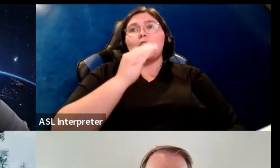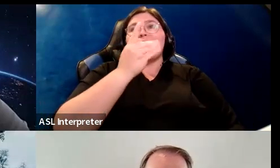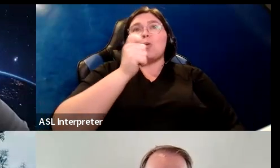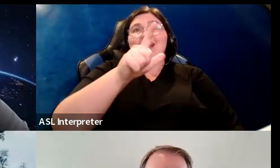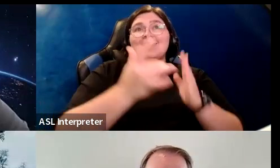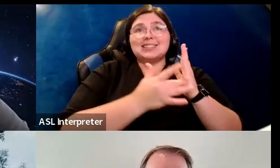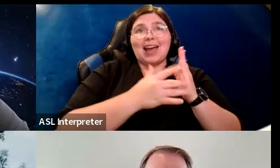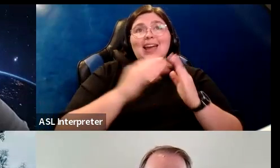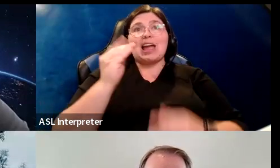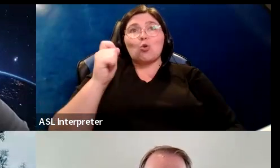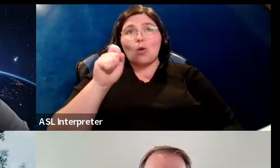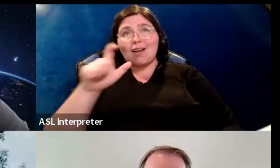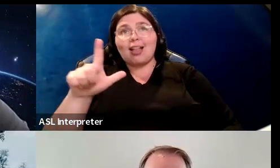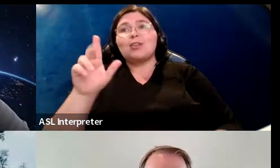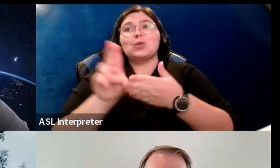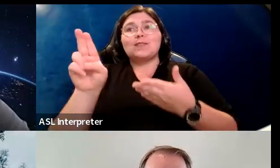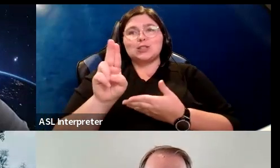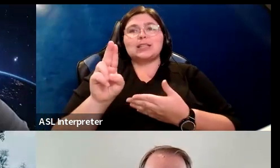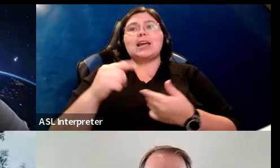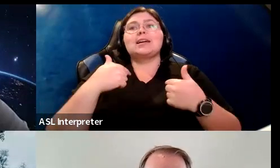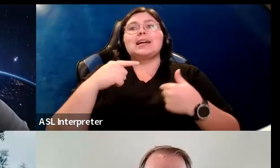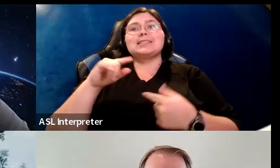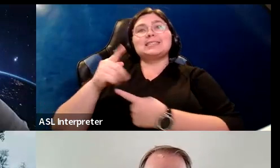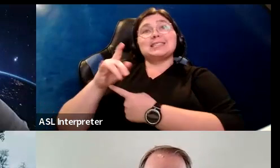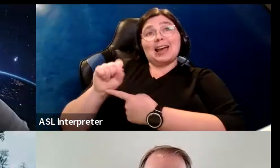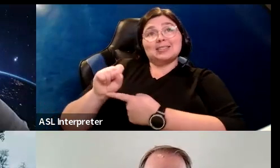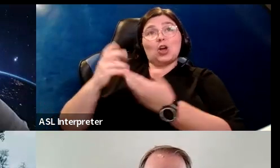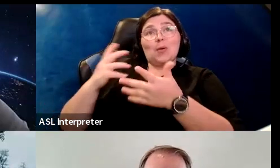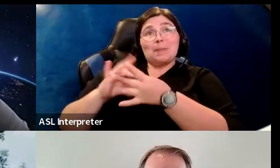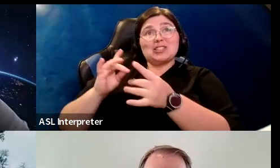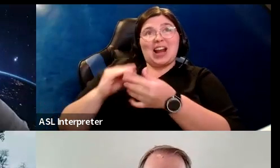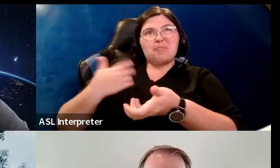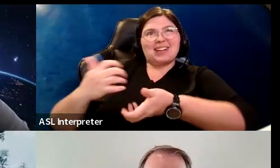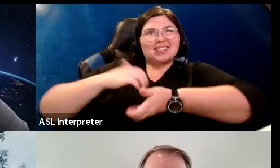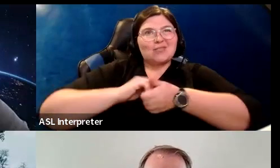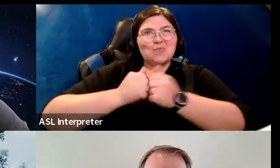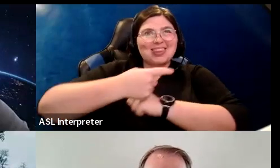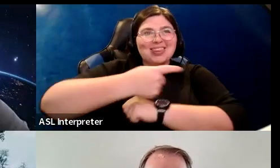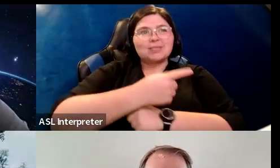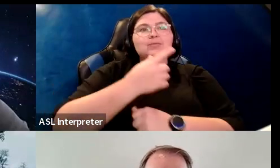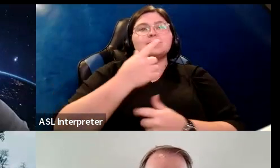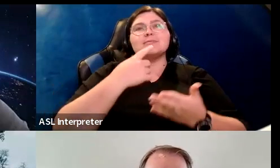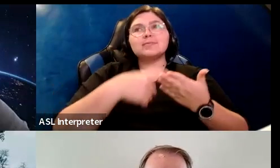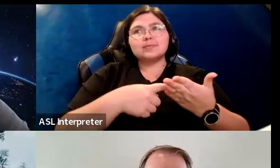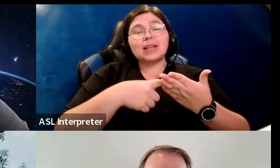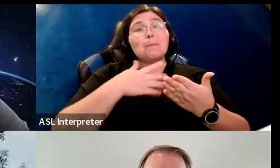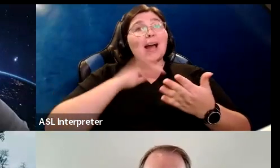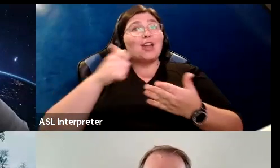And like Thijs said before, I have been collaborating with him and my other advisor, Professor Shiri